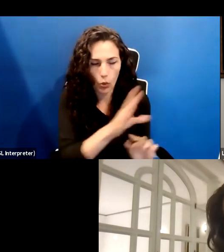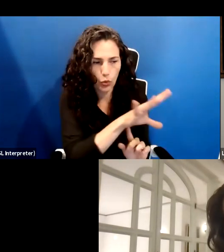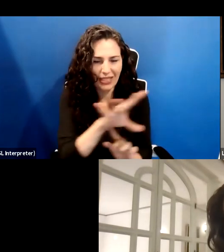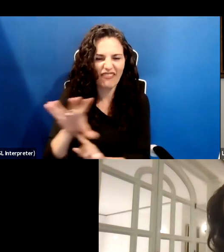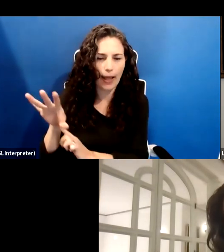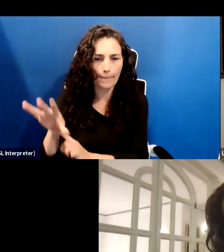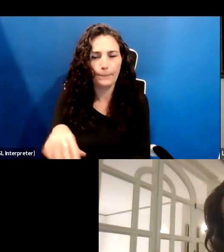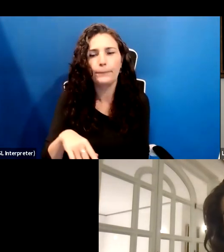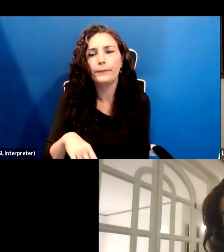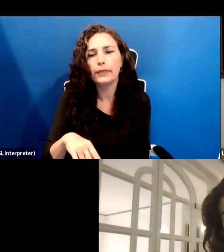Yeah, and it's so,